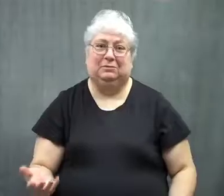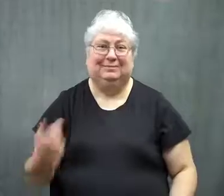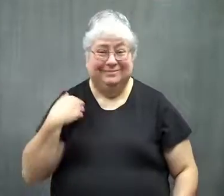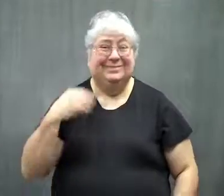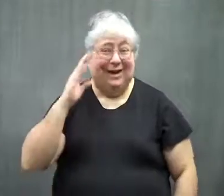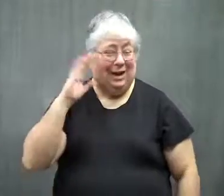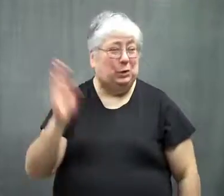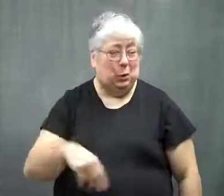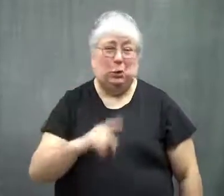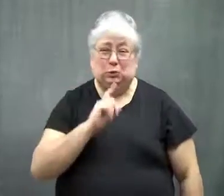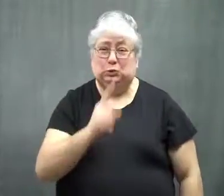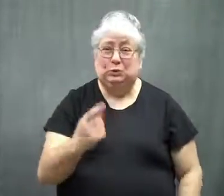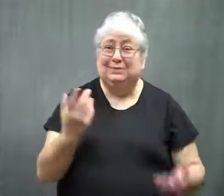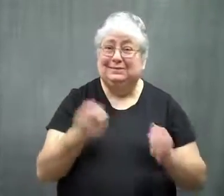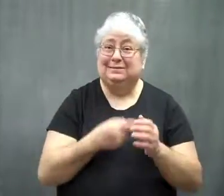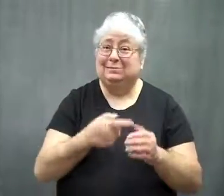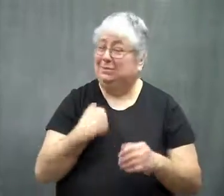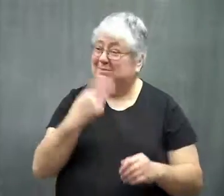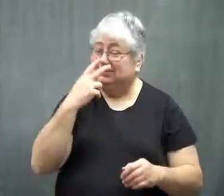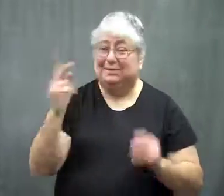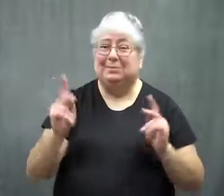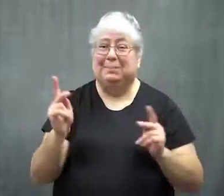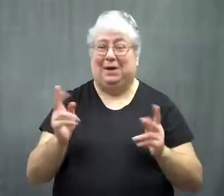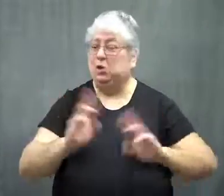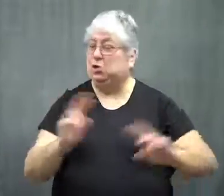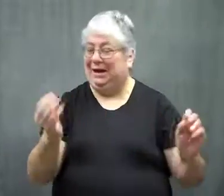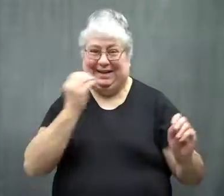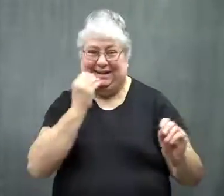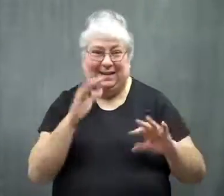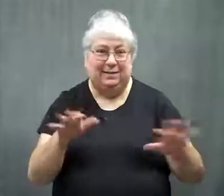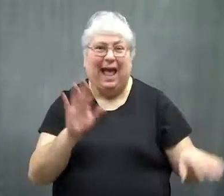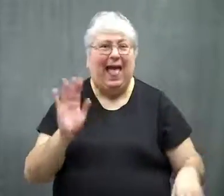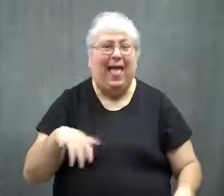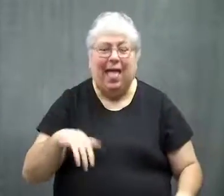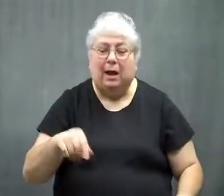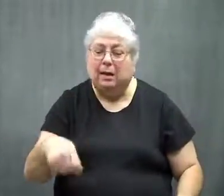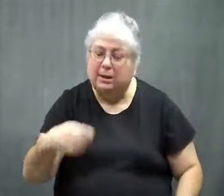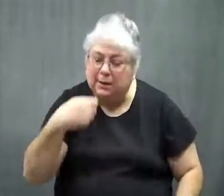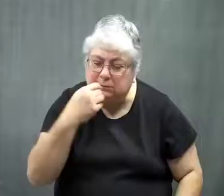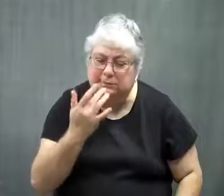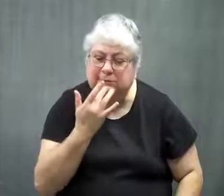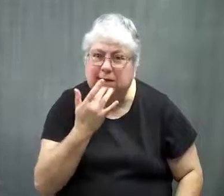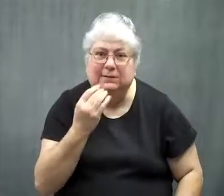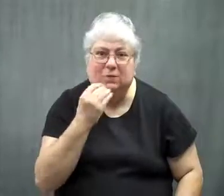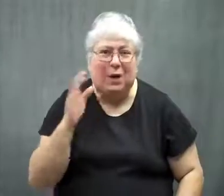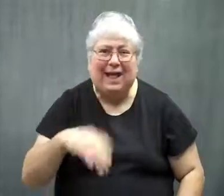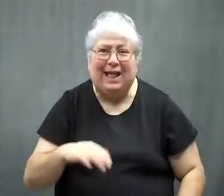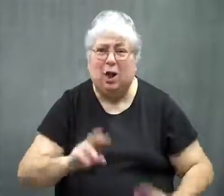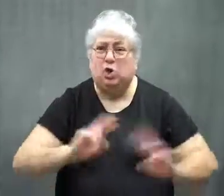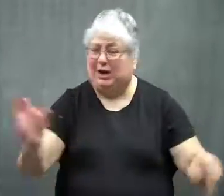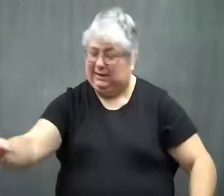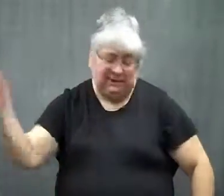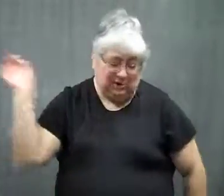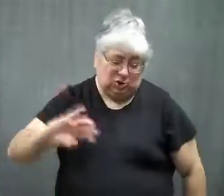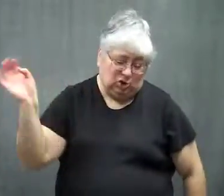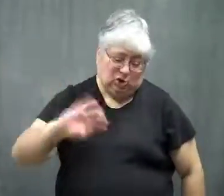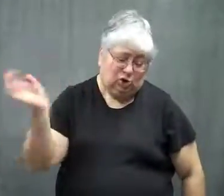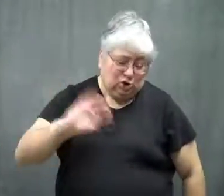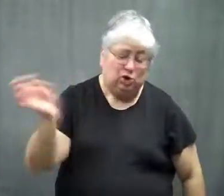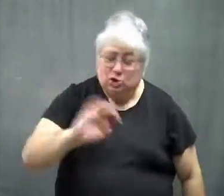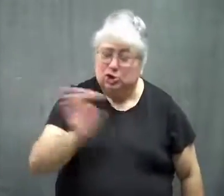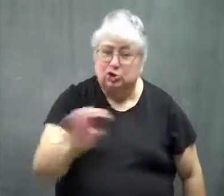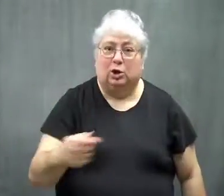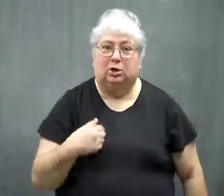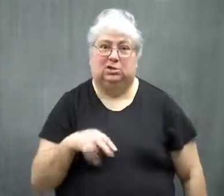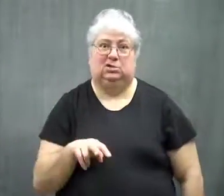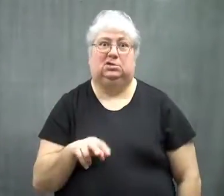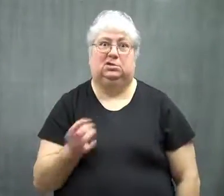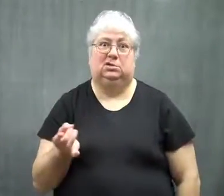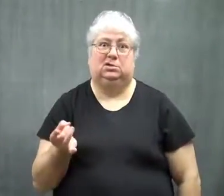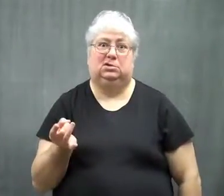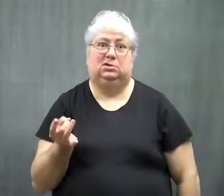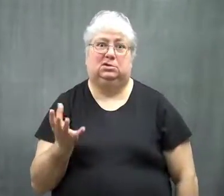I know that's true. I've seen people sit down to eat, and without tasting their food first,